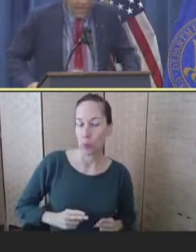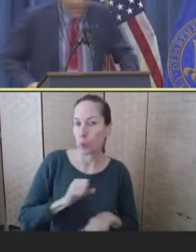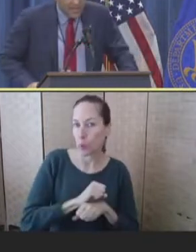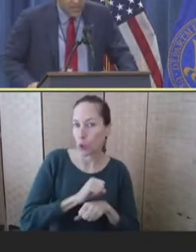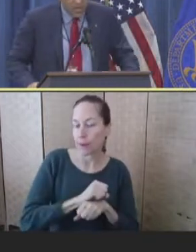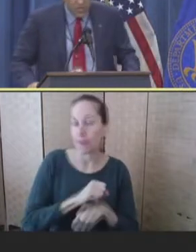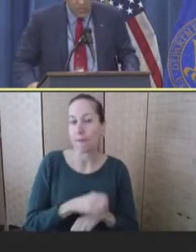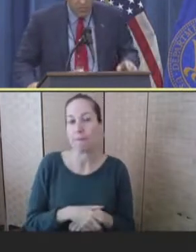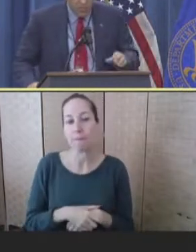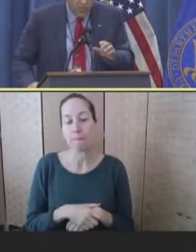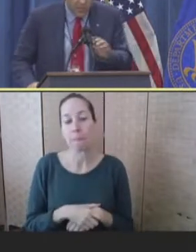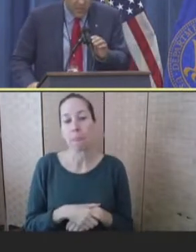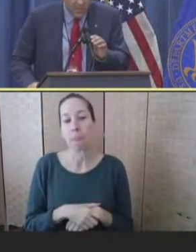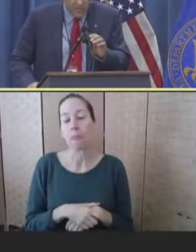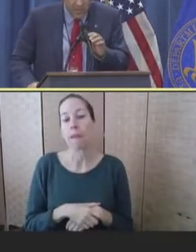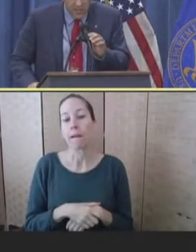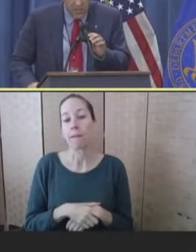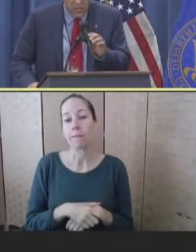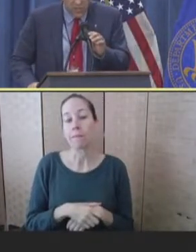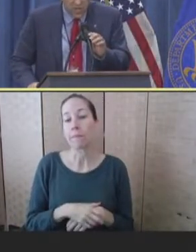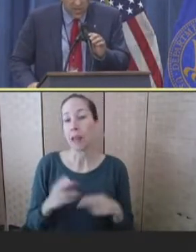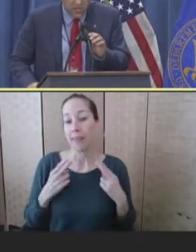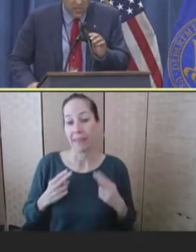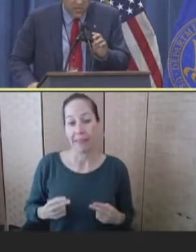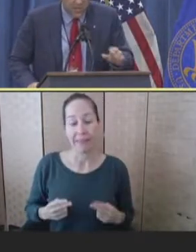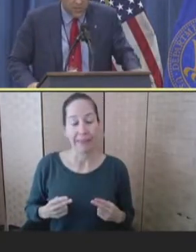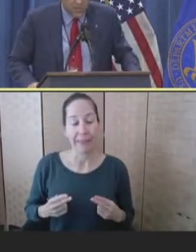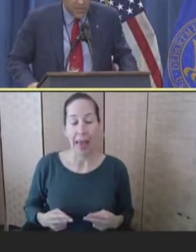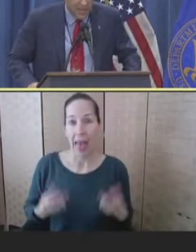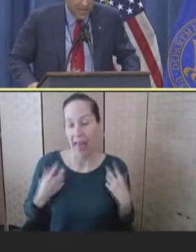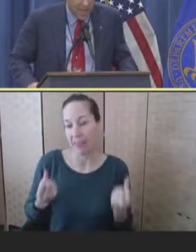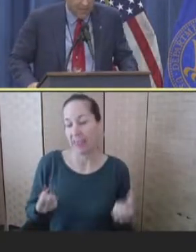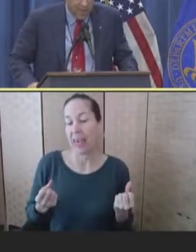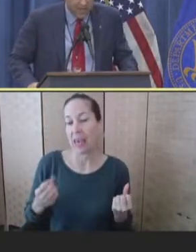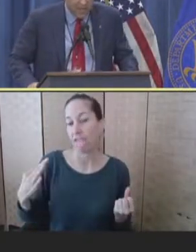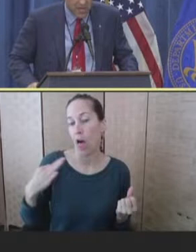And in conjunction between healthy volunteer human challenge studies and a lot of pathogenesis